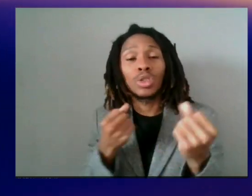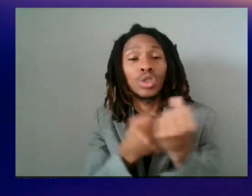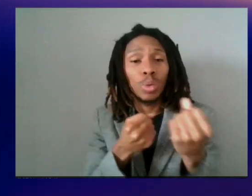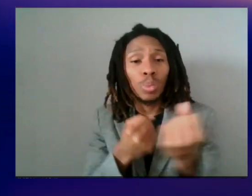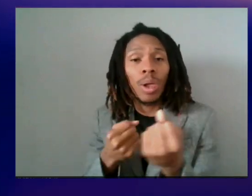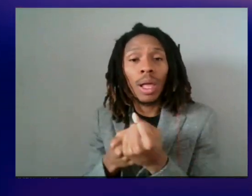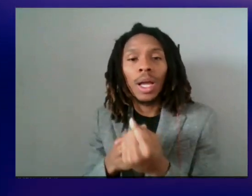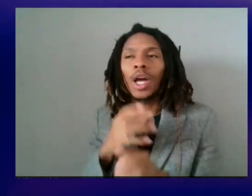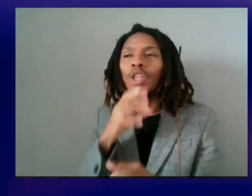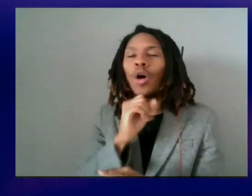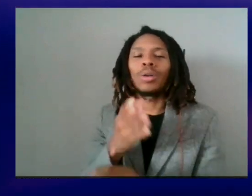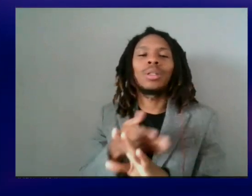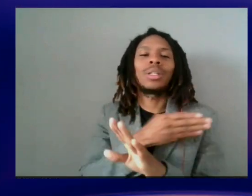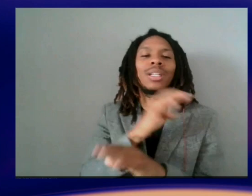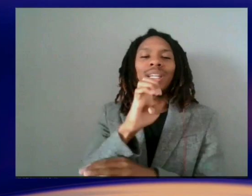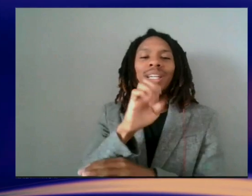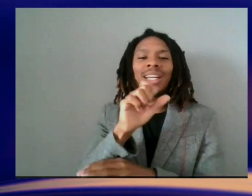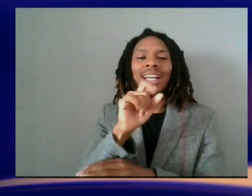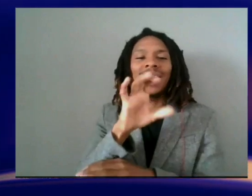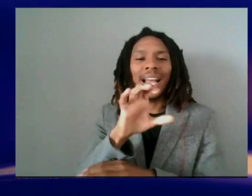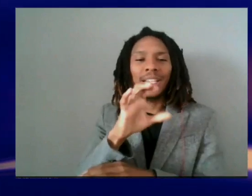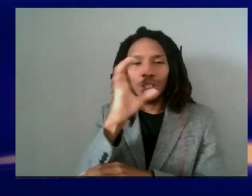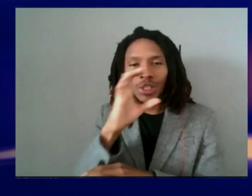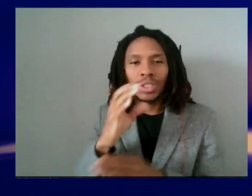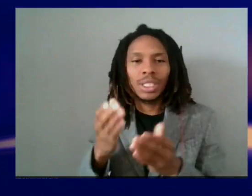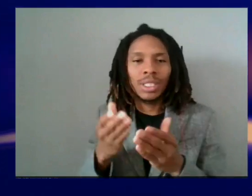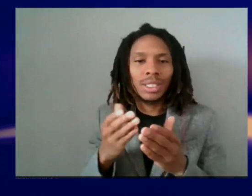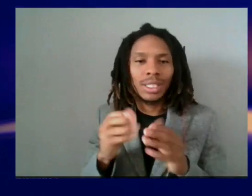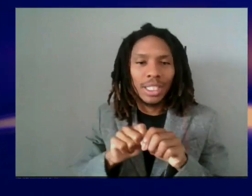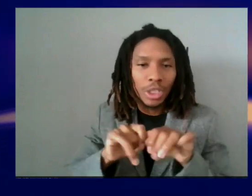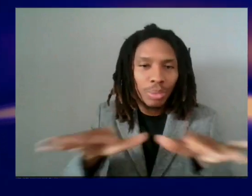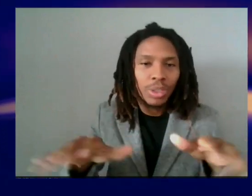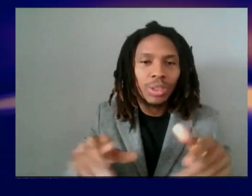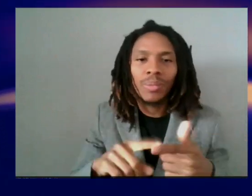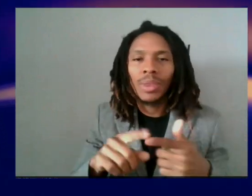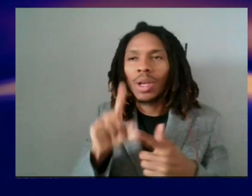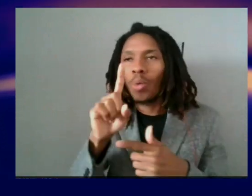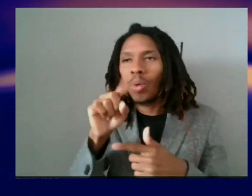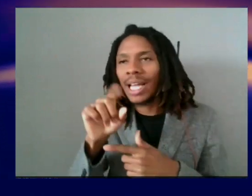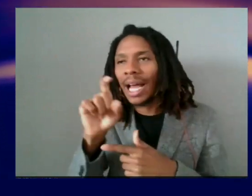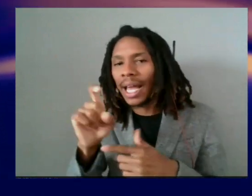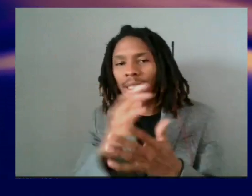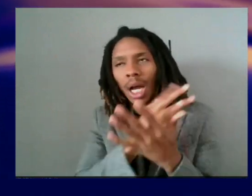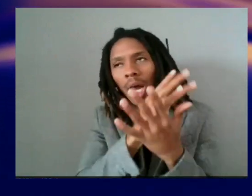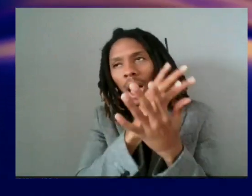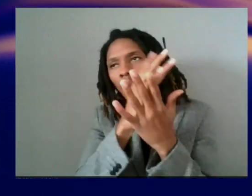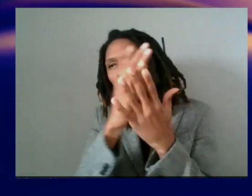Elasticsearch distributions on it. So Elasticsearch, you know, 1.X all the way to various versions of 7.X,